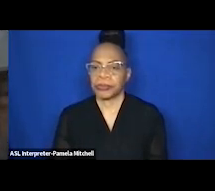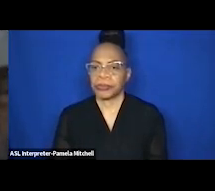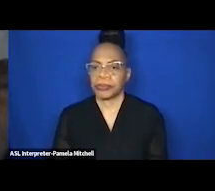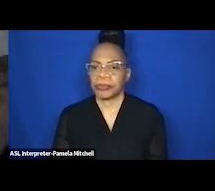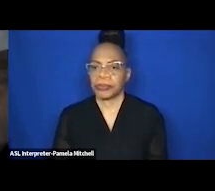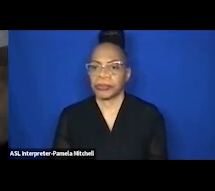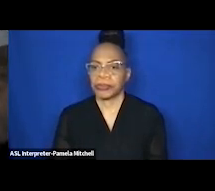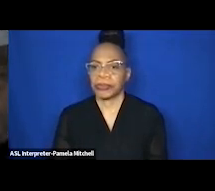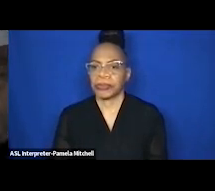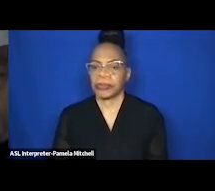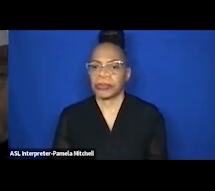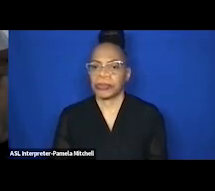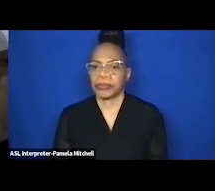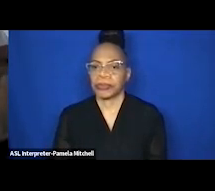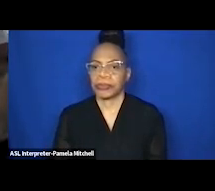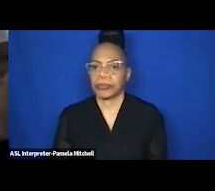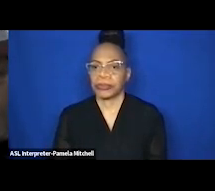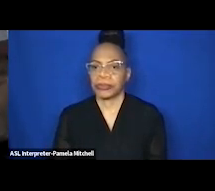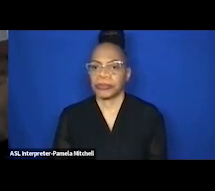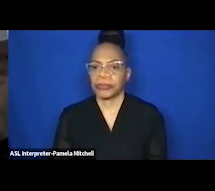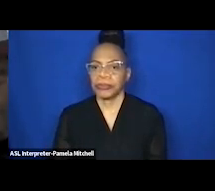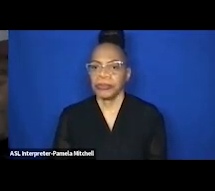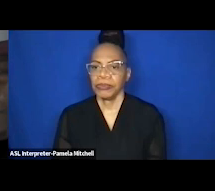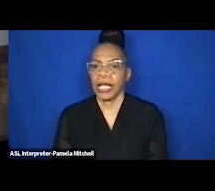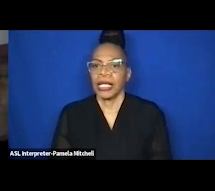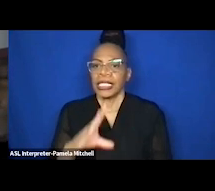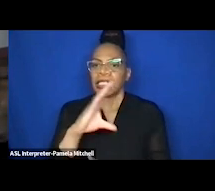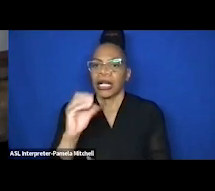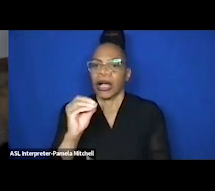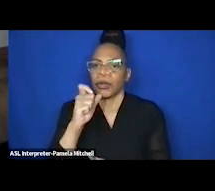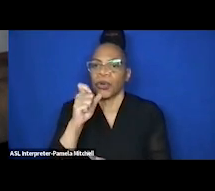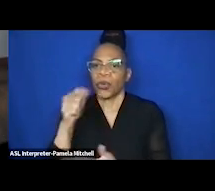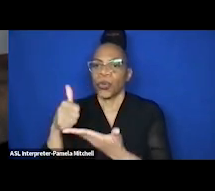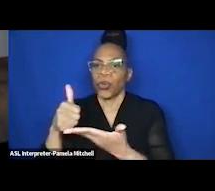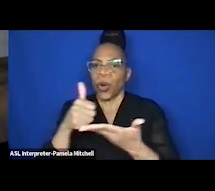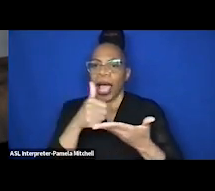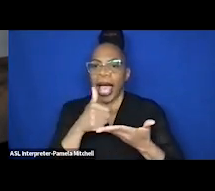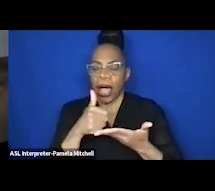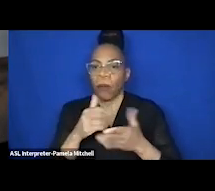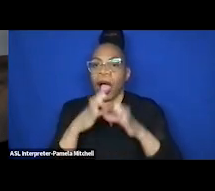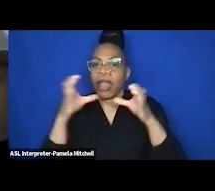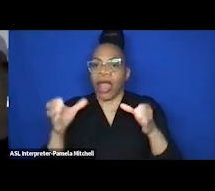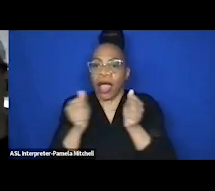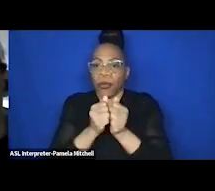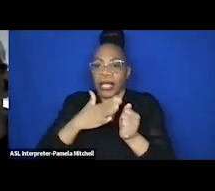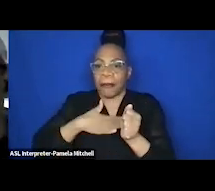Ms. Fluces helped me. They helped me. They helped me a lot with my life. Changed my life.